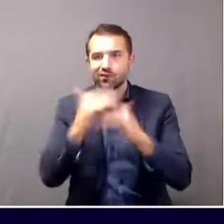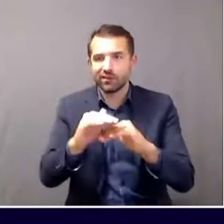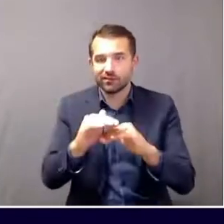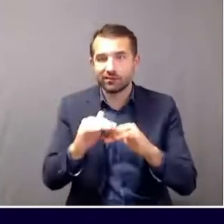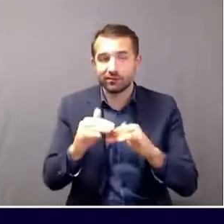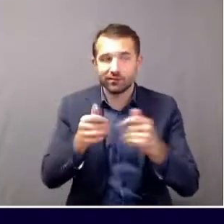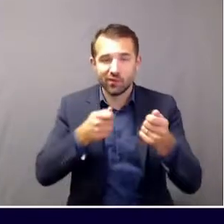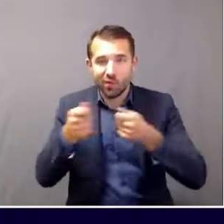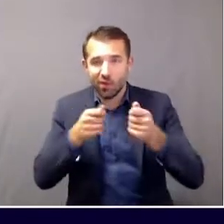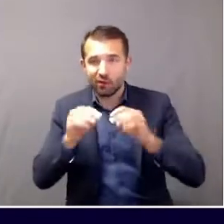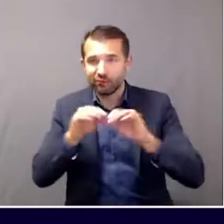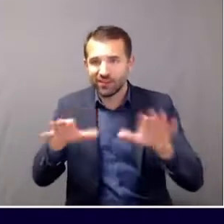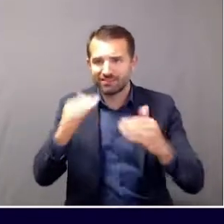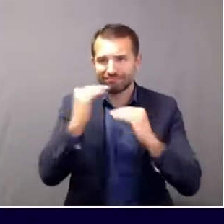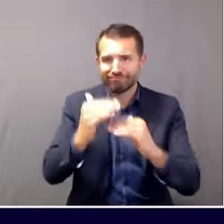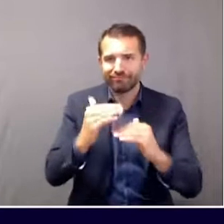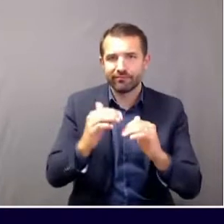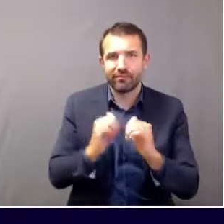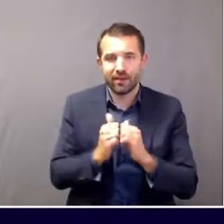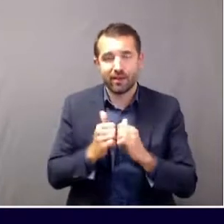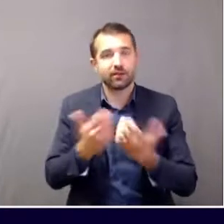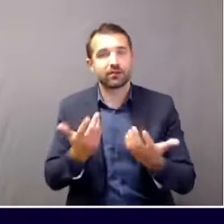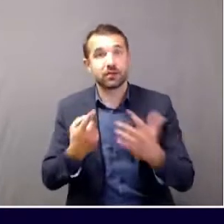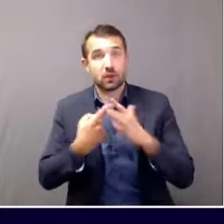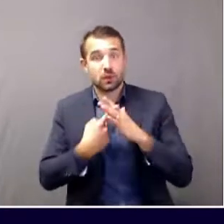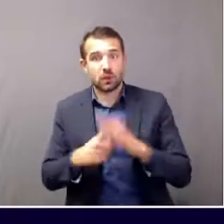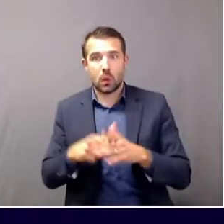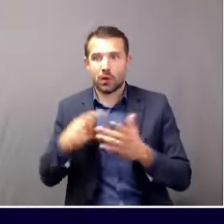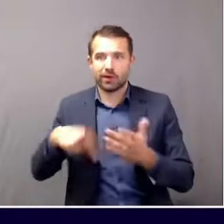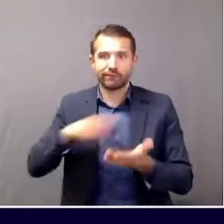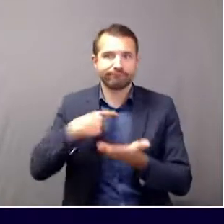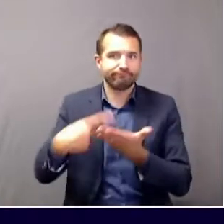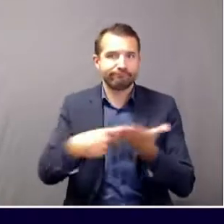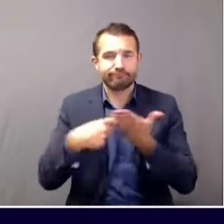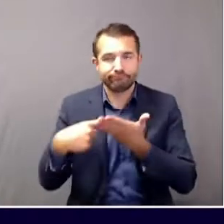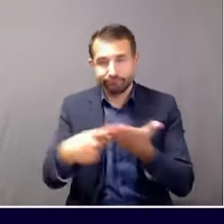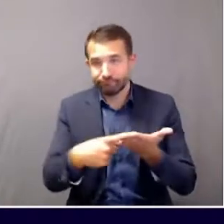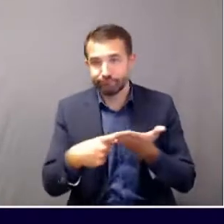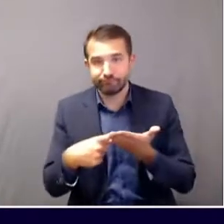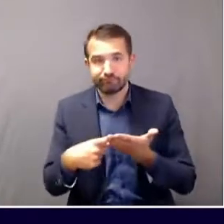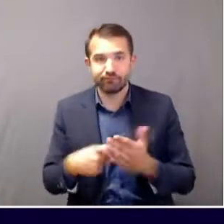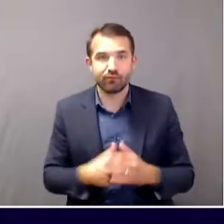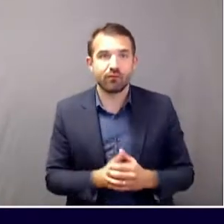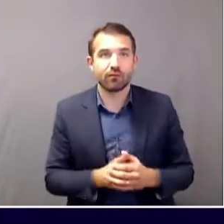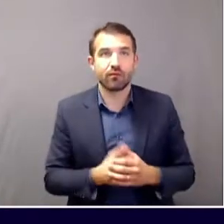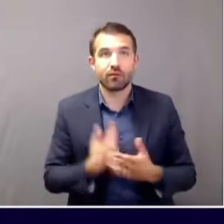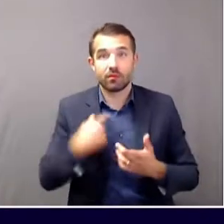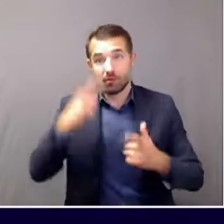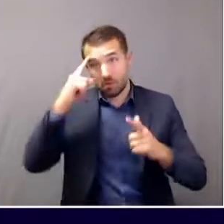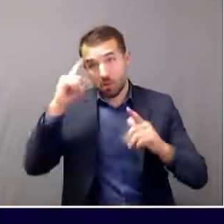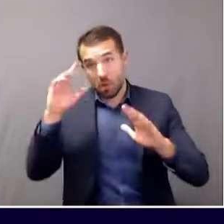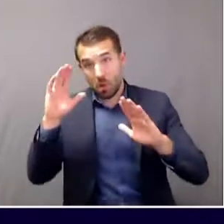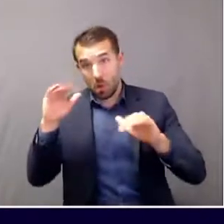we are at the beginning part of that process we hope to work in